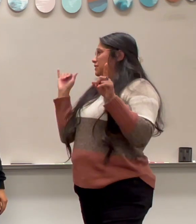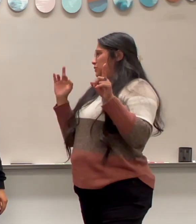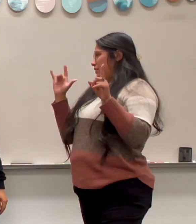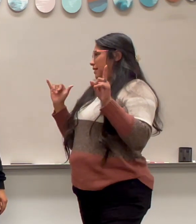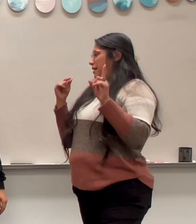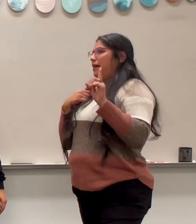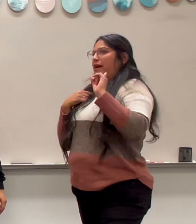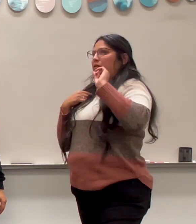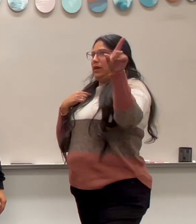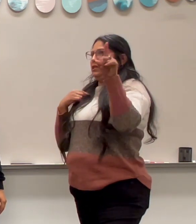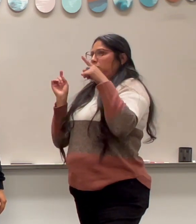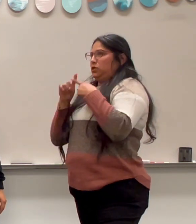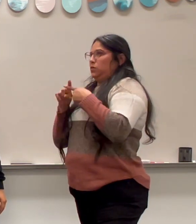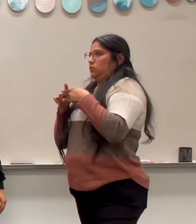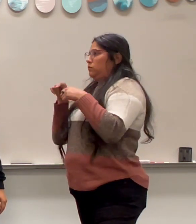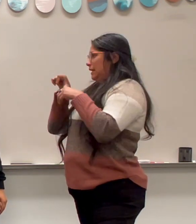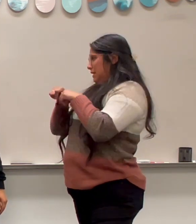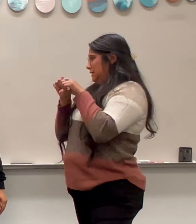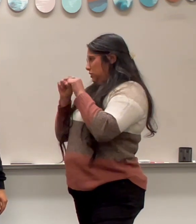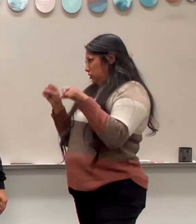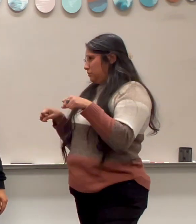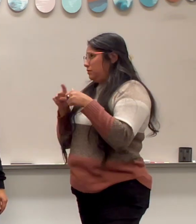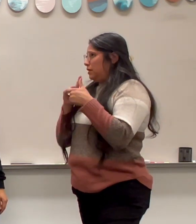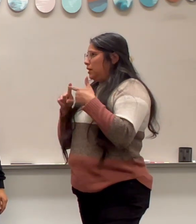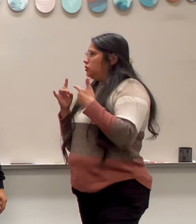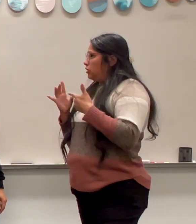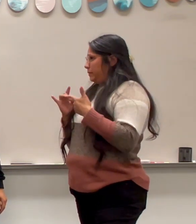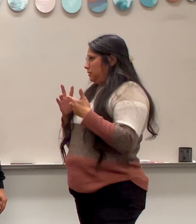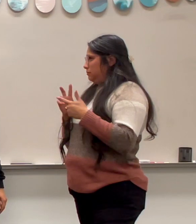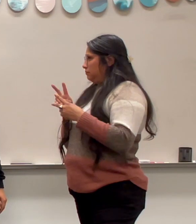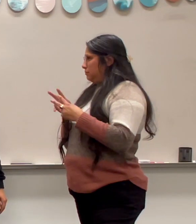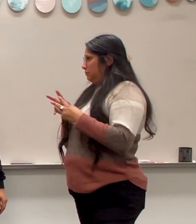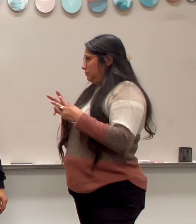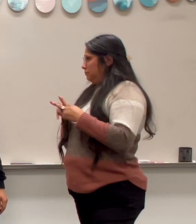actually know this yet but last July I went to a gas station I also went to Starbucks